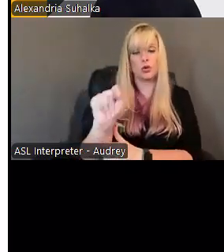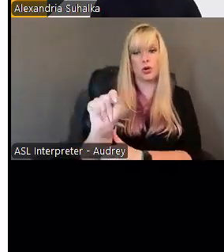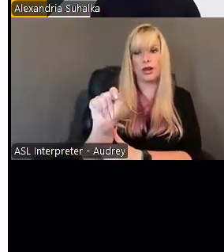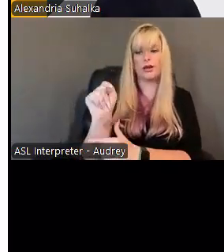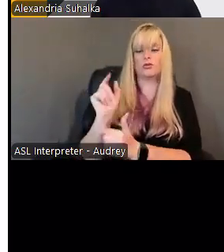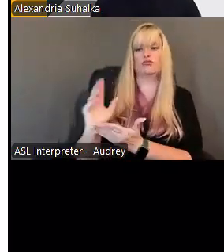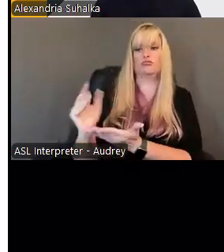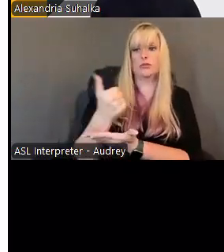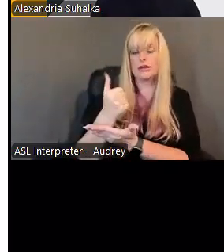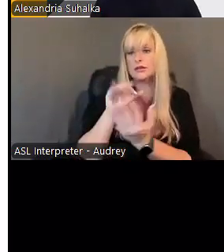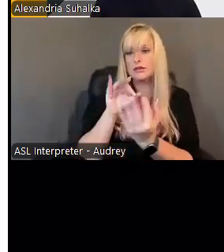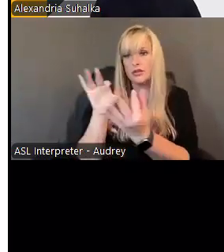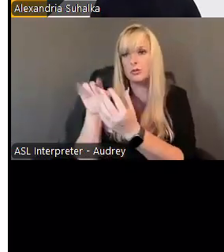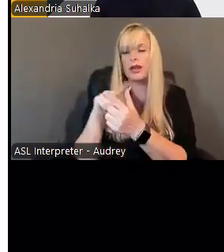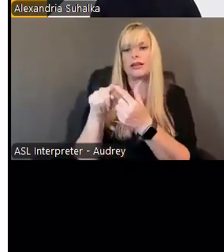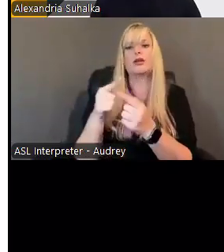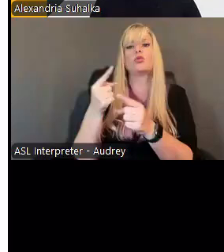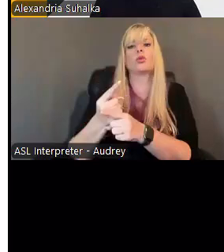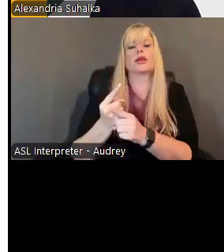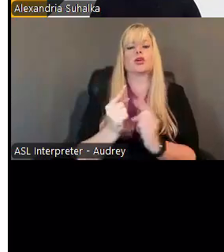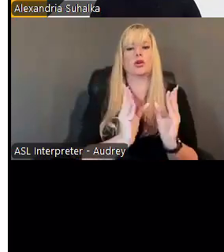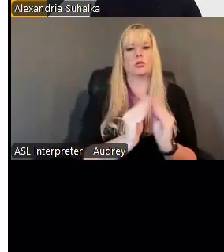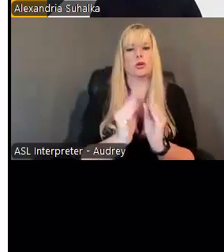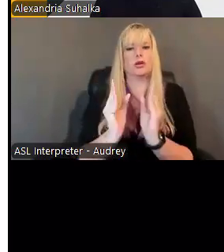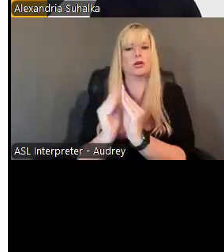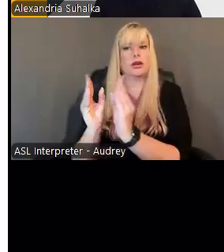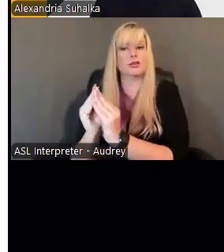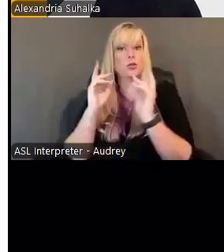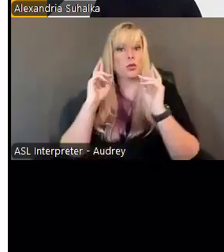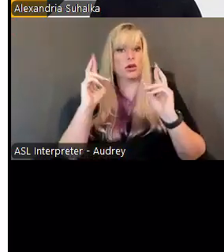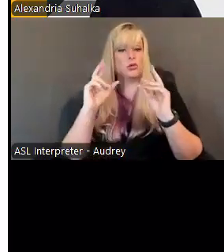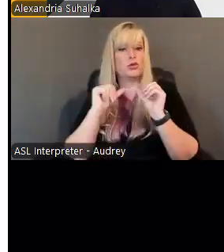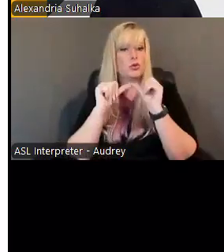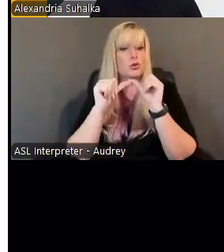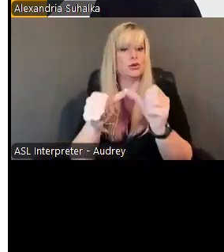meetings with them. And we hope to continue this process all the way through to the end.